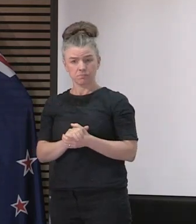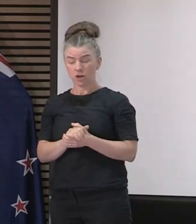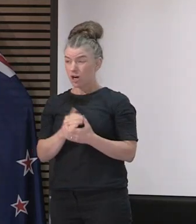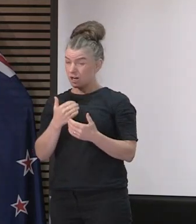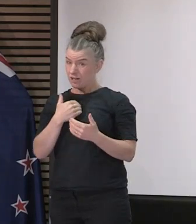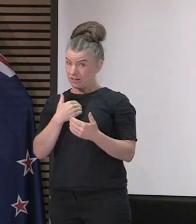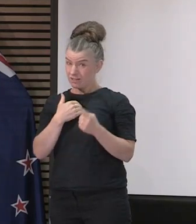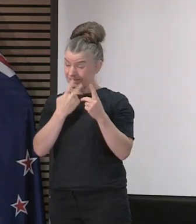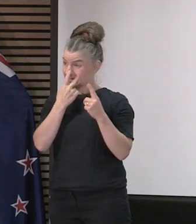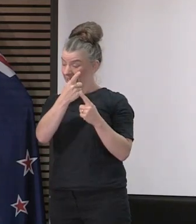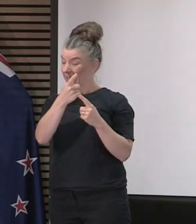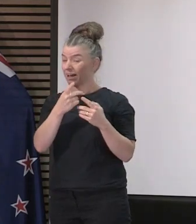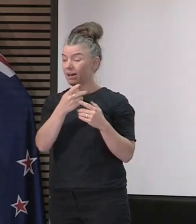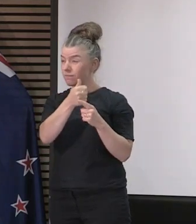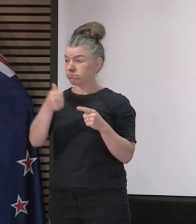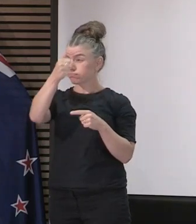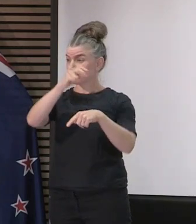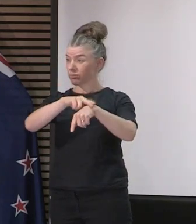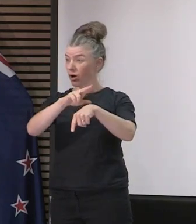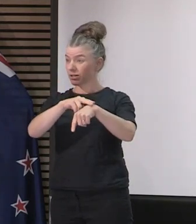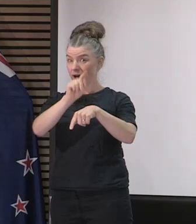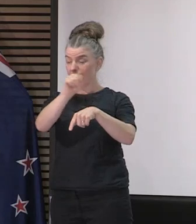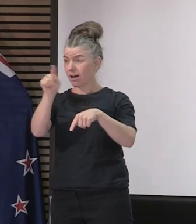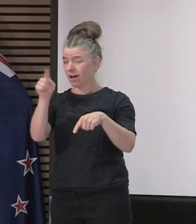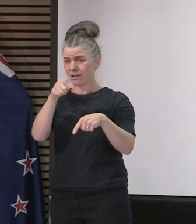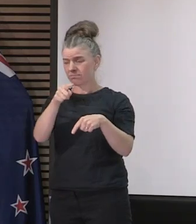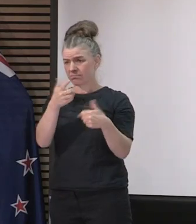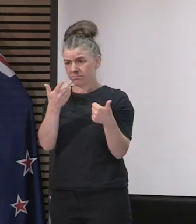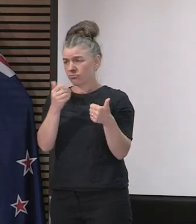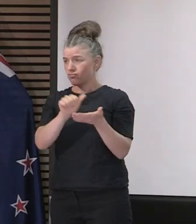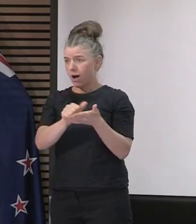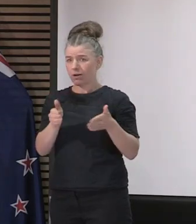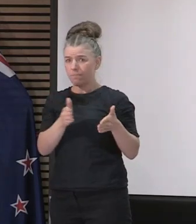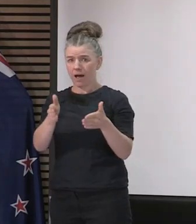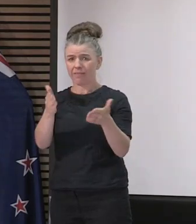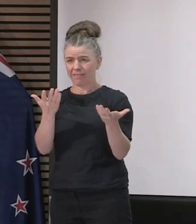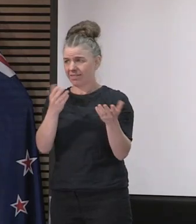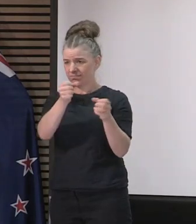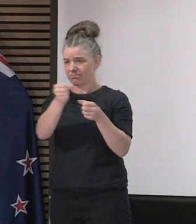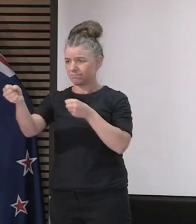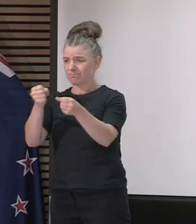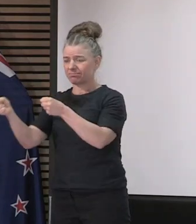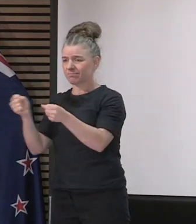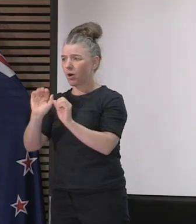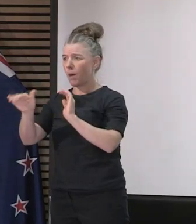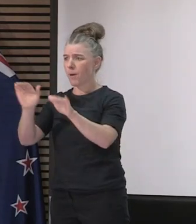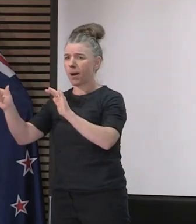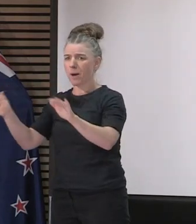have had other cases like this. Again, I defer to the fact that the clinicians were